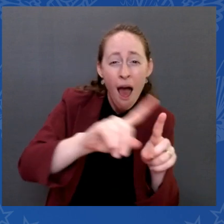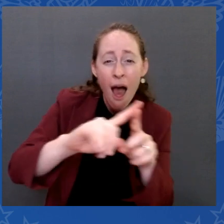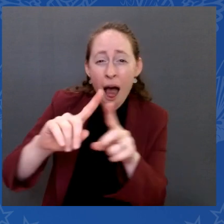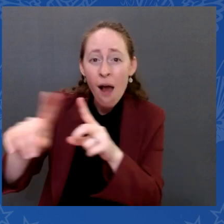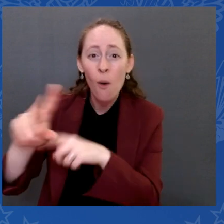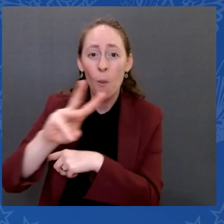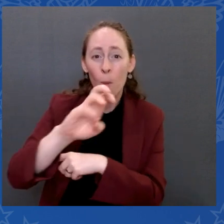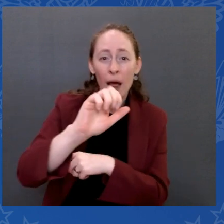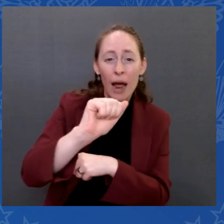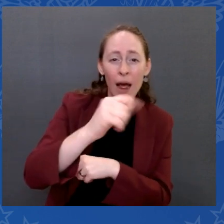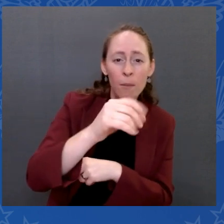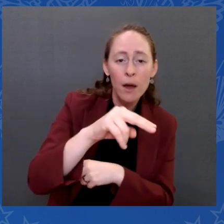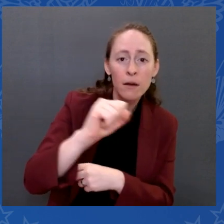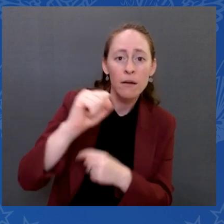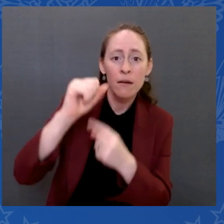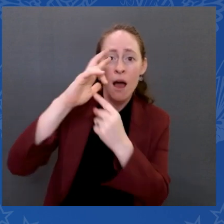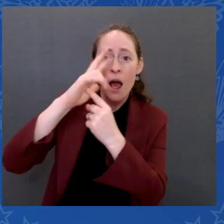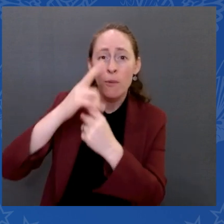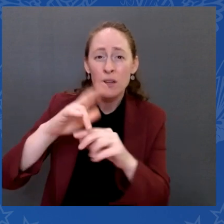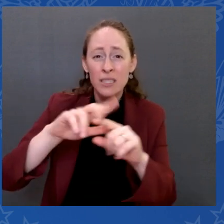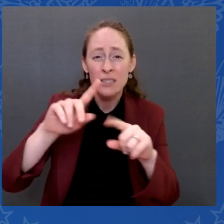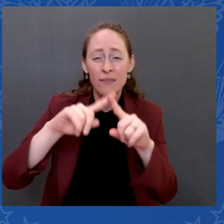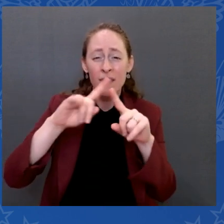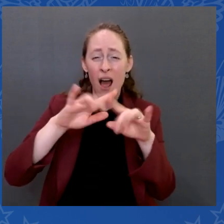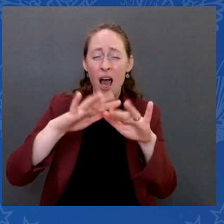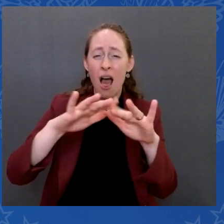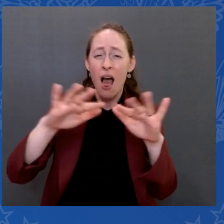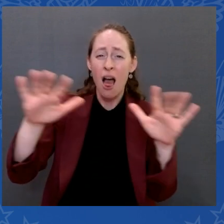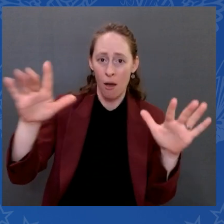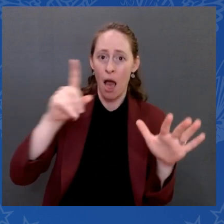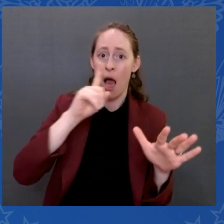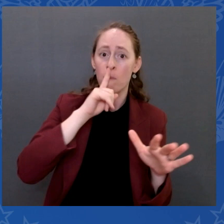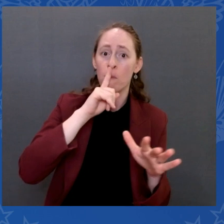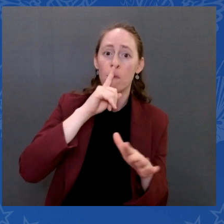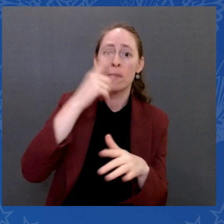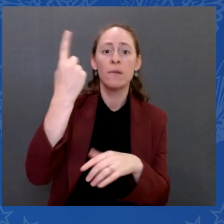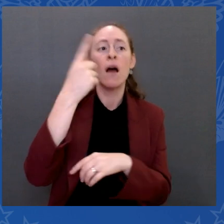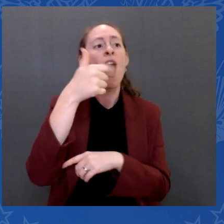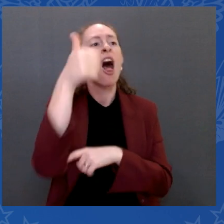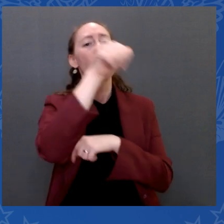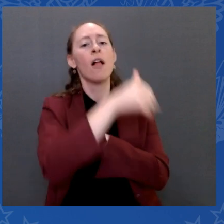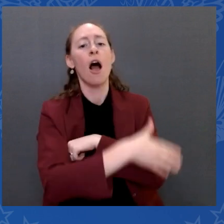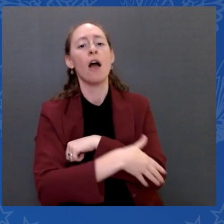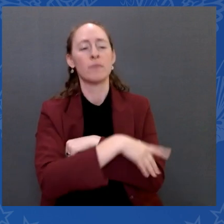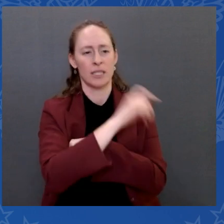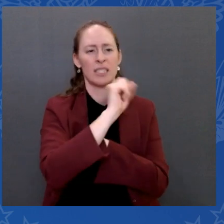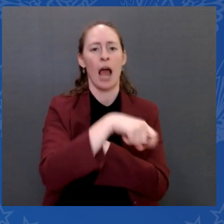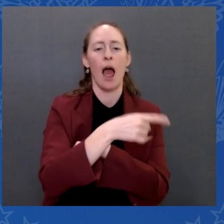that it's made in America and built in America, stockpiled in America. And I think it's really important.